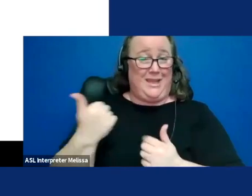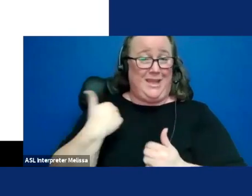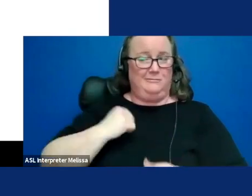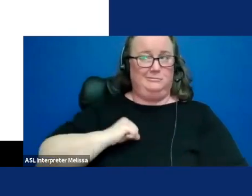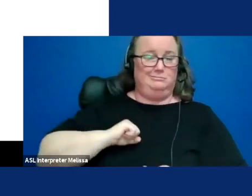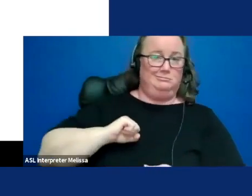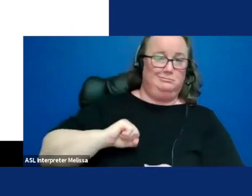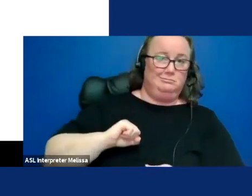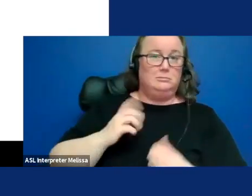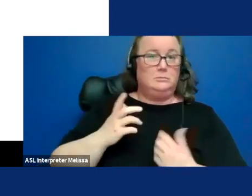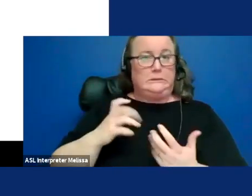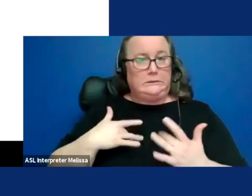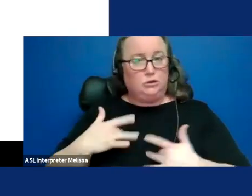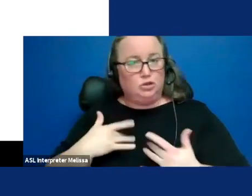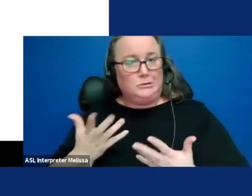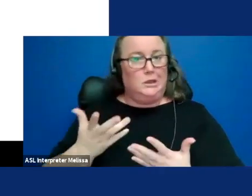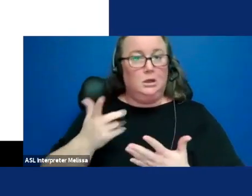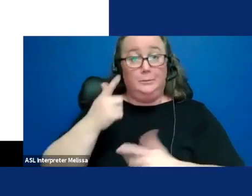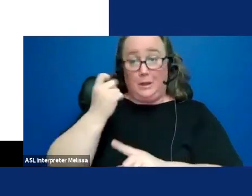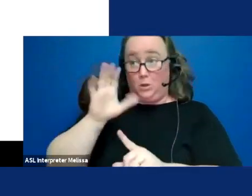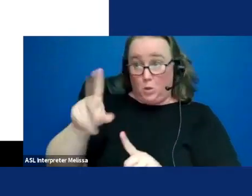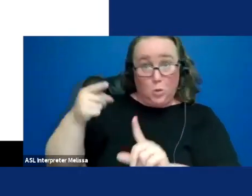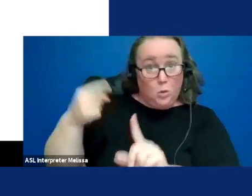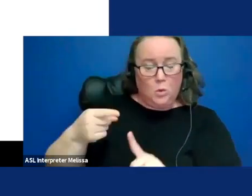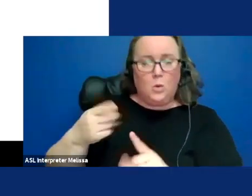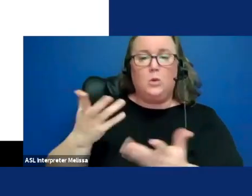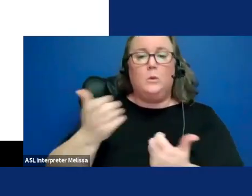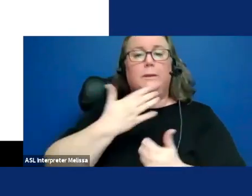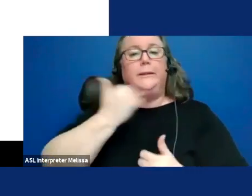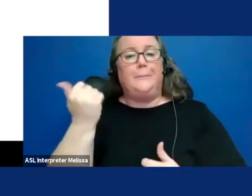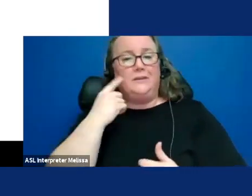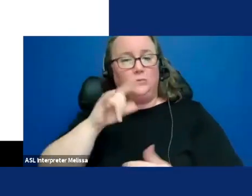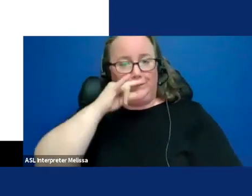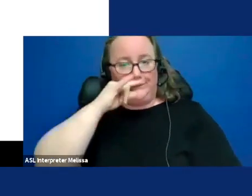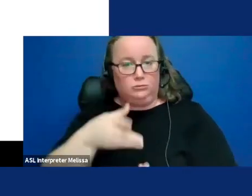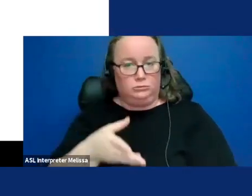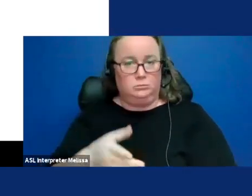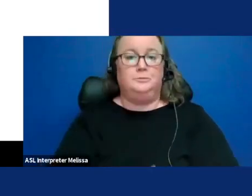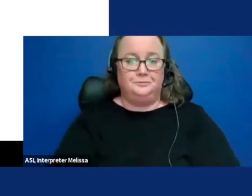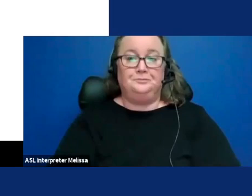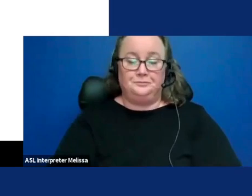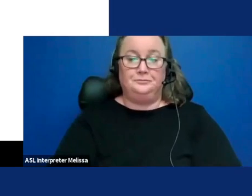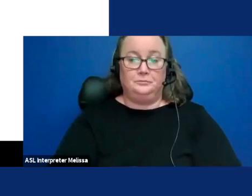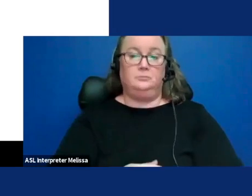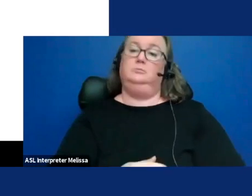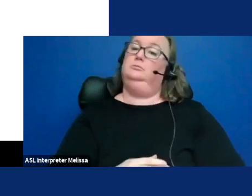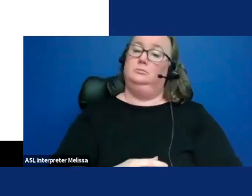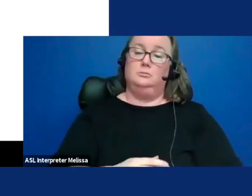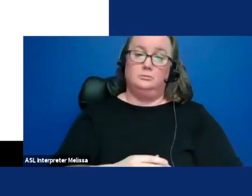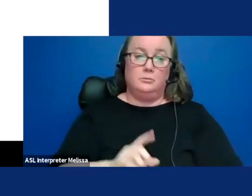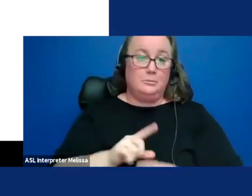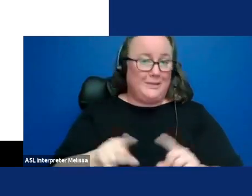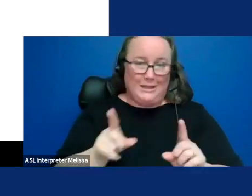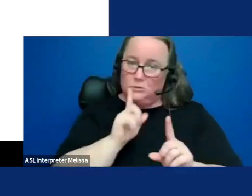their goal is to focus on what's the best for the child. And it's important early on to start having discussions with